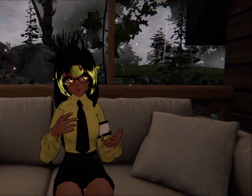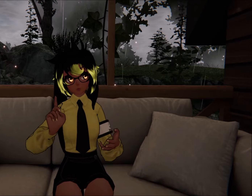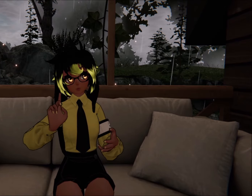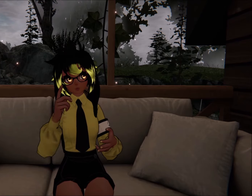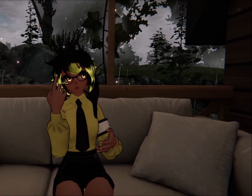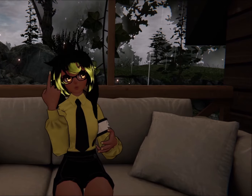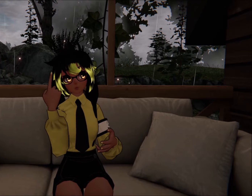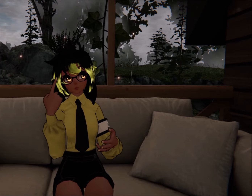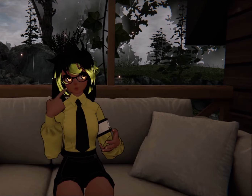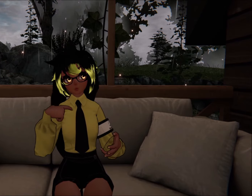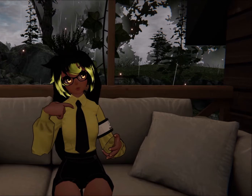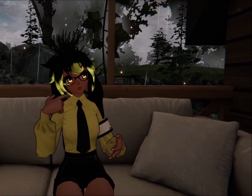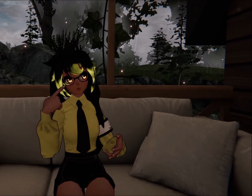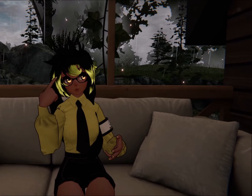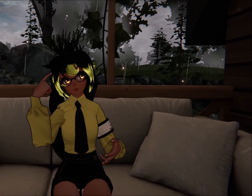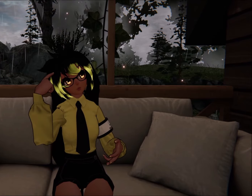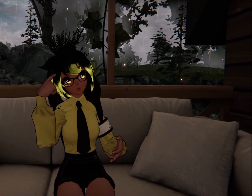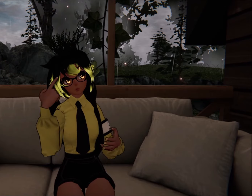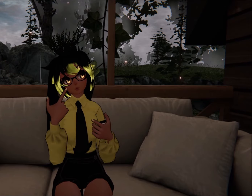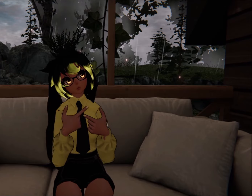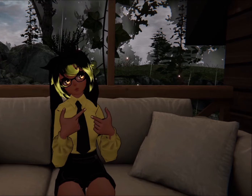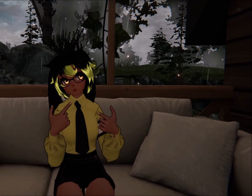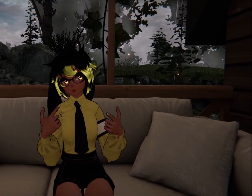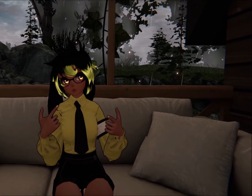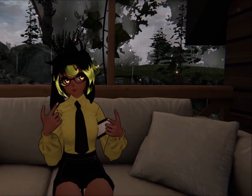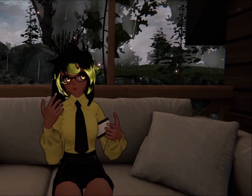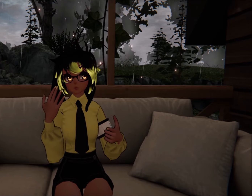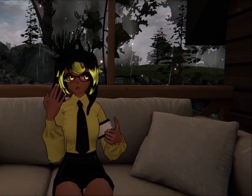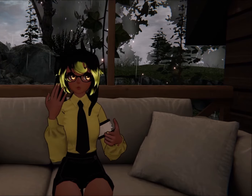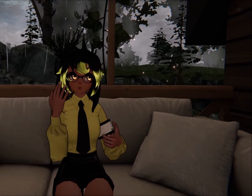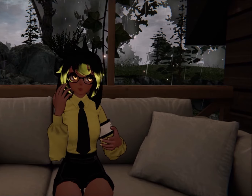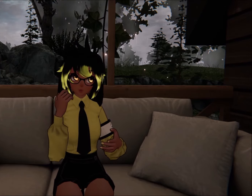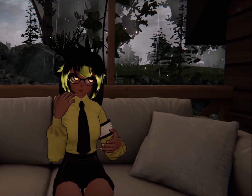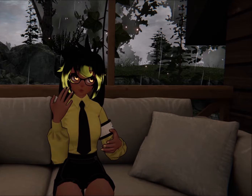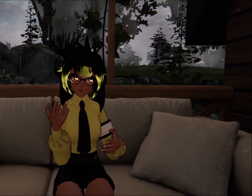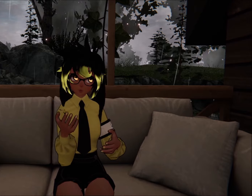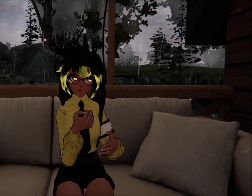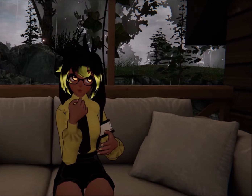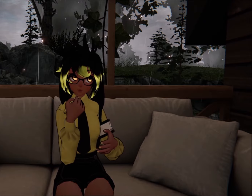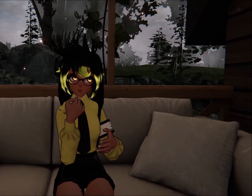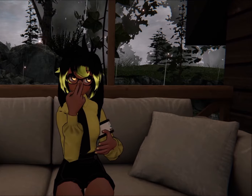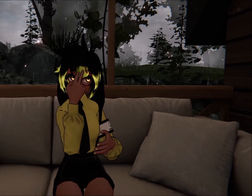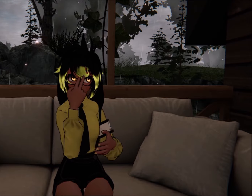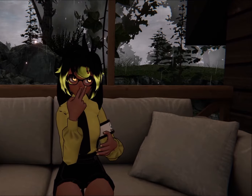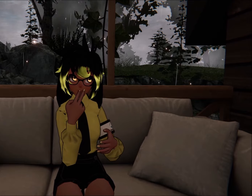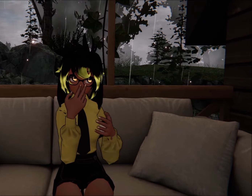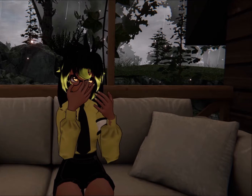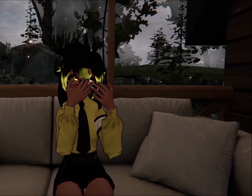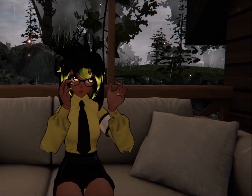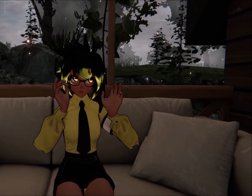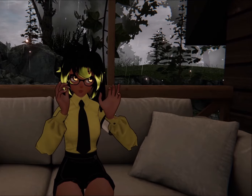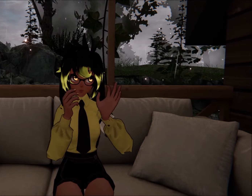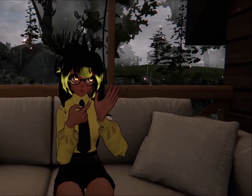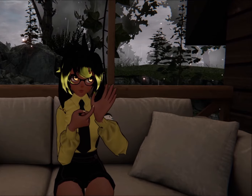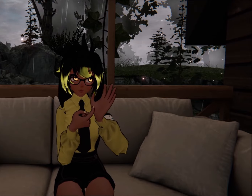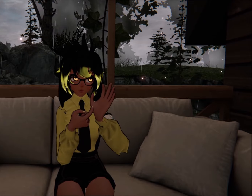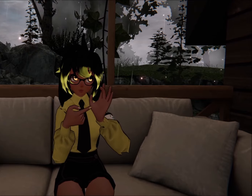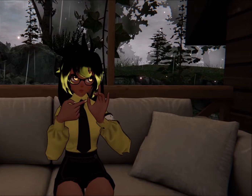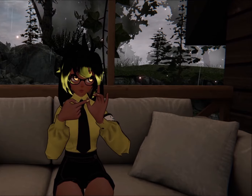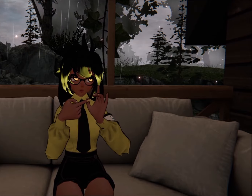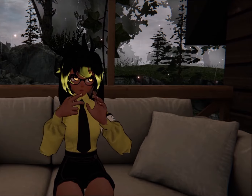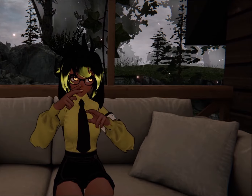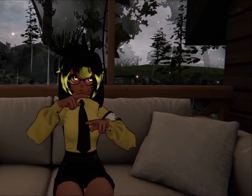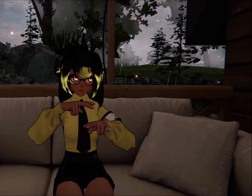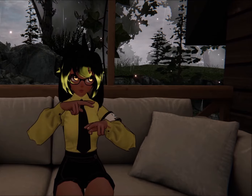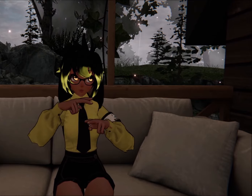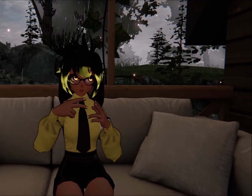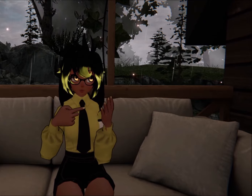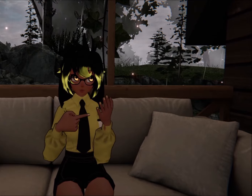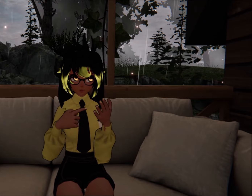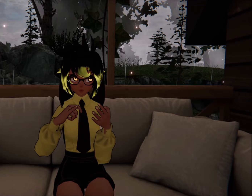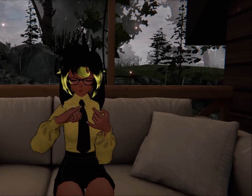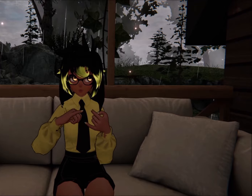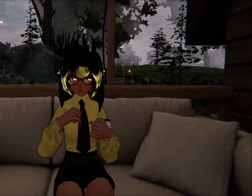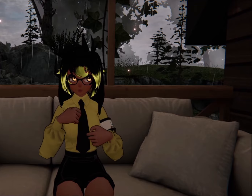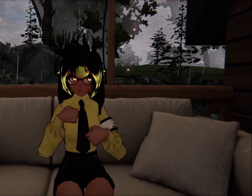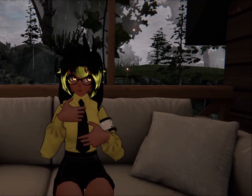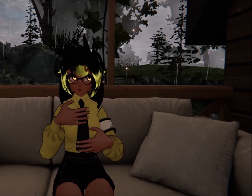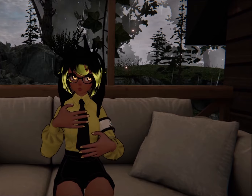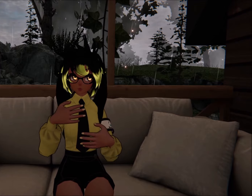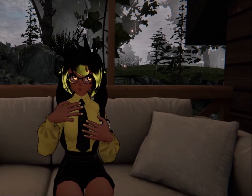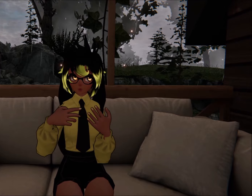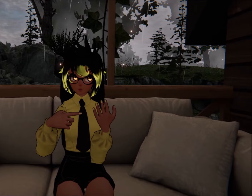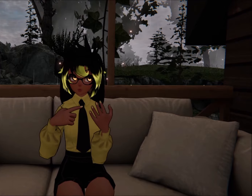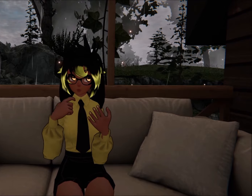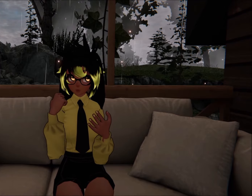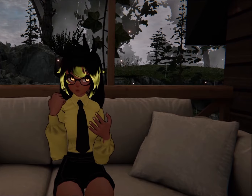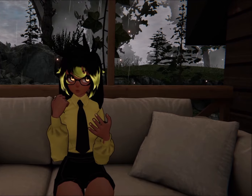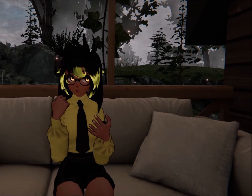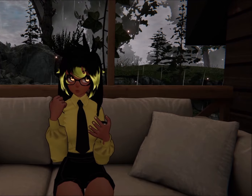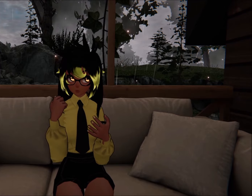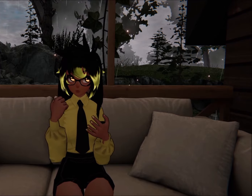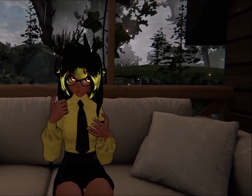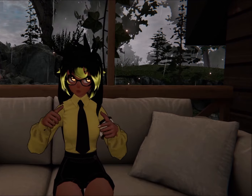First of all, I didn't think to just use the Rift S to surprise Tach